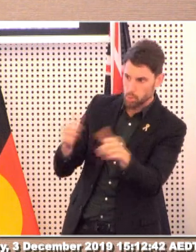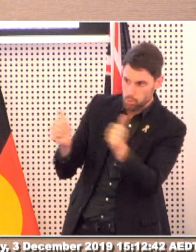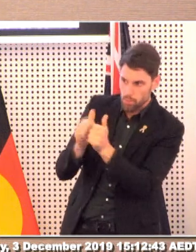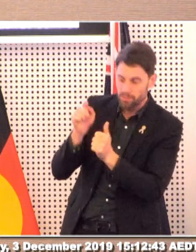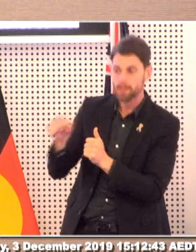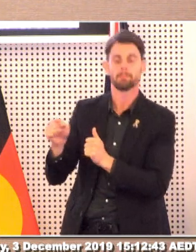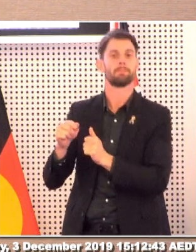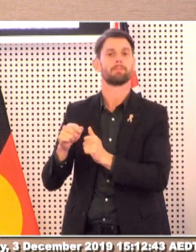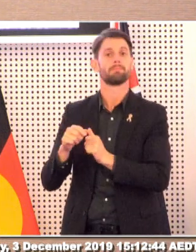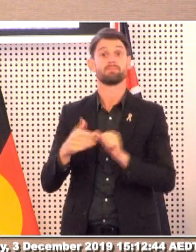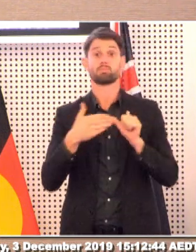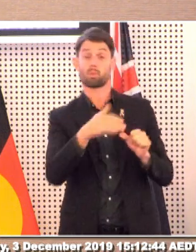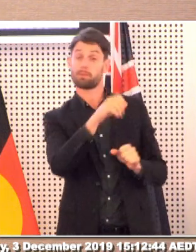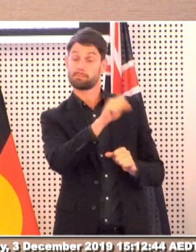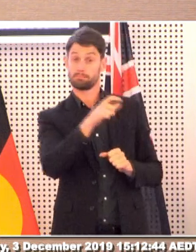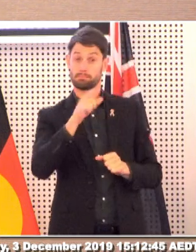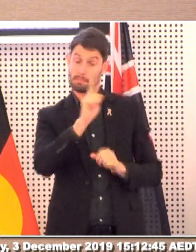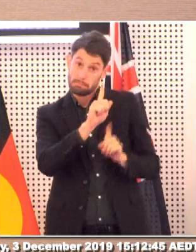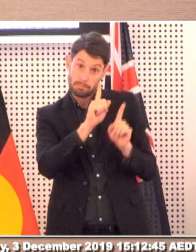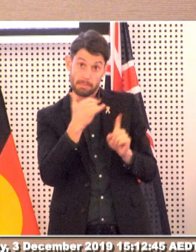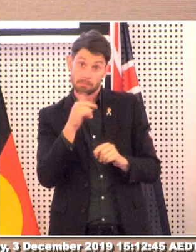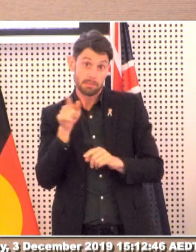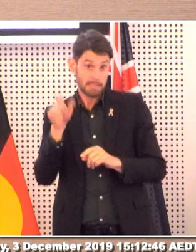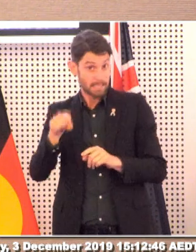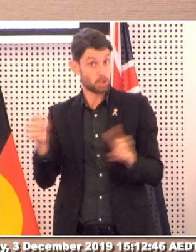I don’t know because we don’t have a window into that.